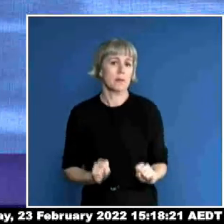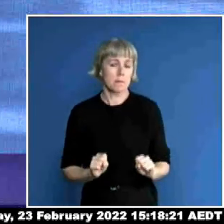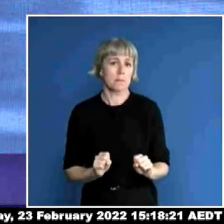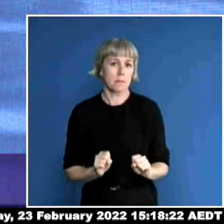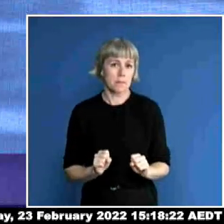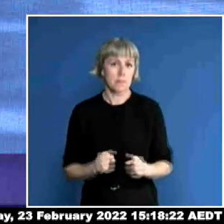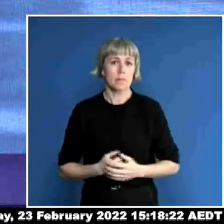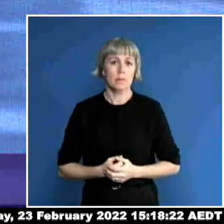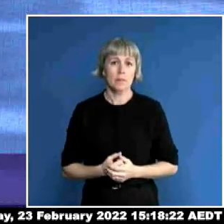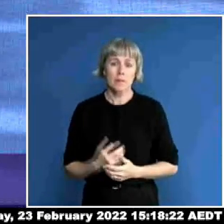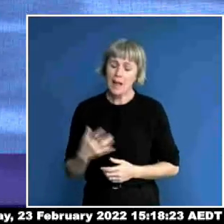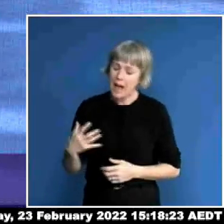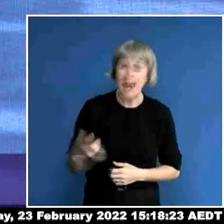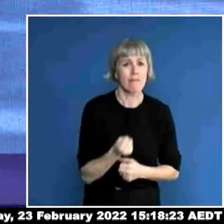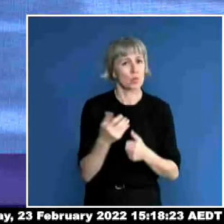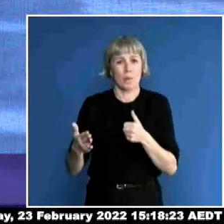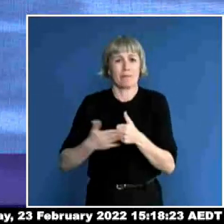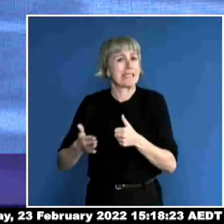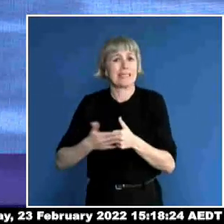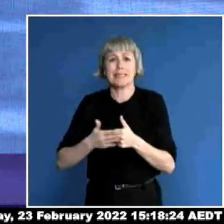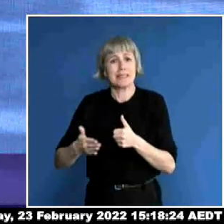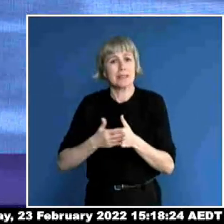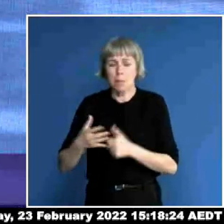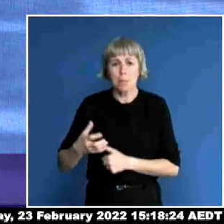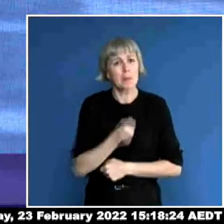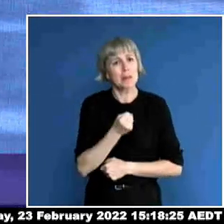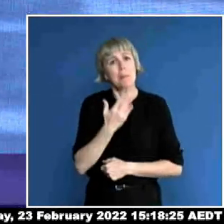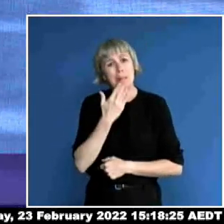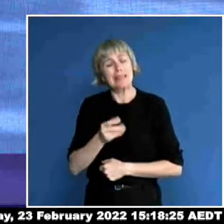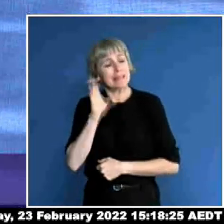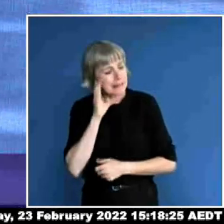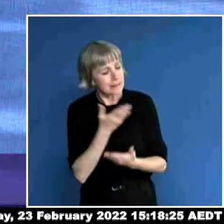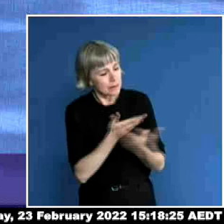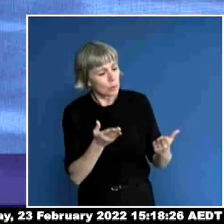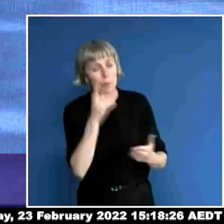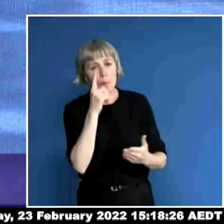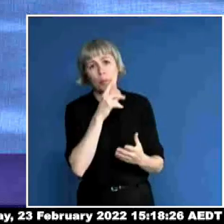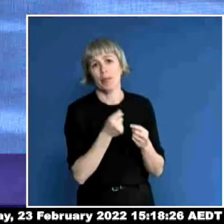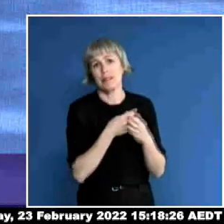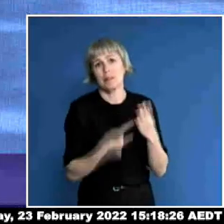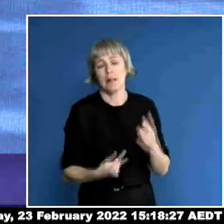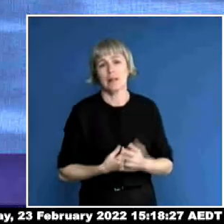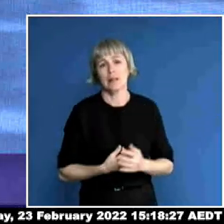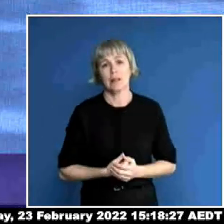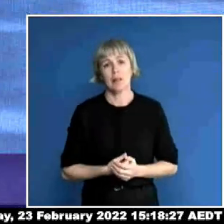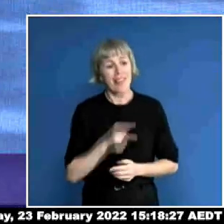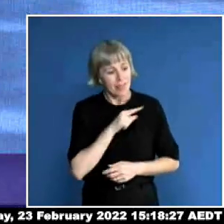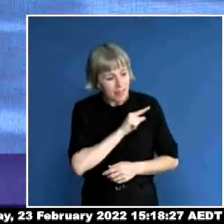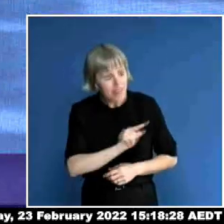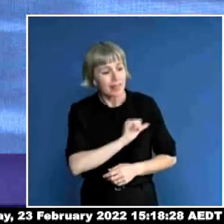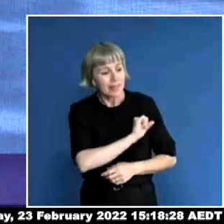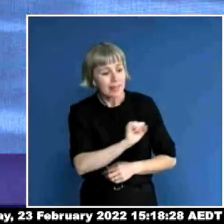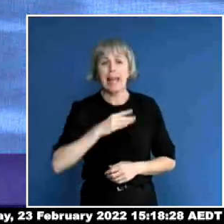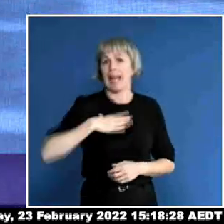Listen to the voices of people with disability and what they need.